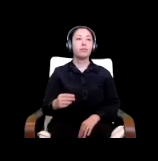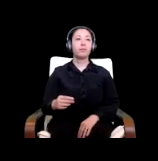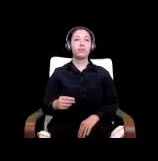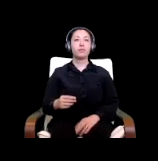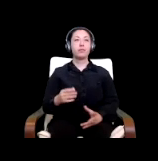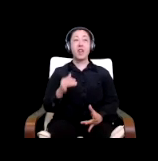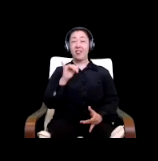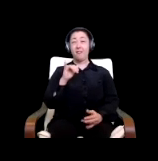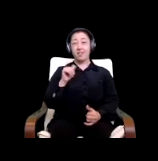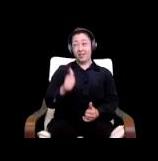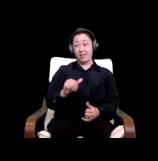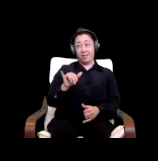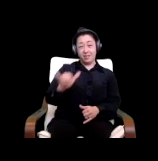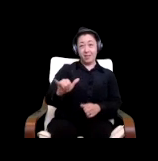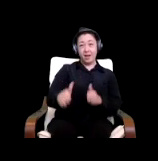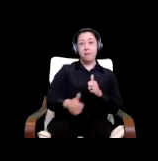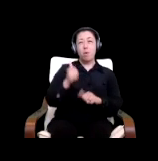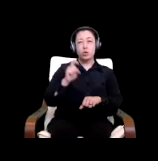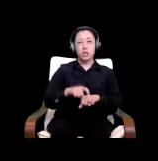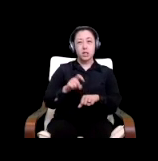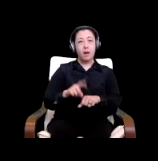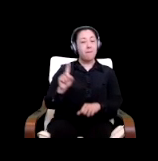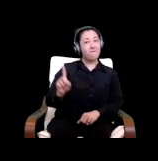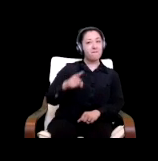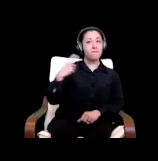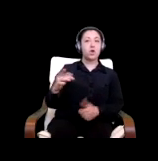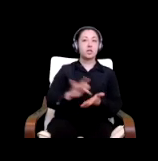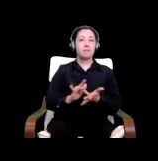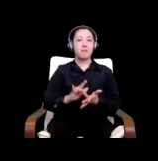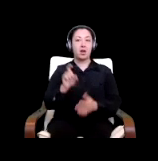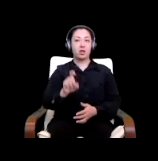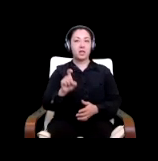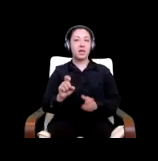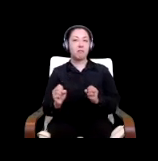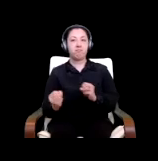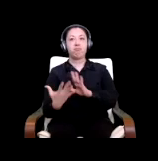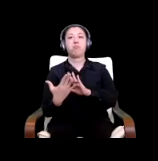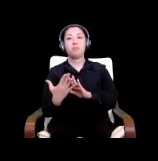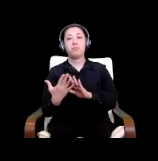addressed early in life so typically kids are going in for heart surgery and they might